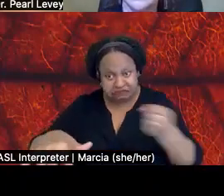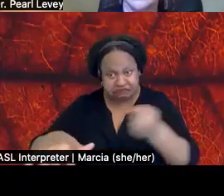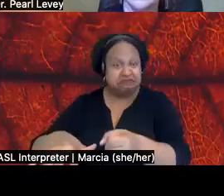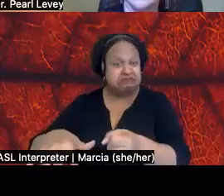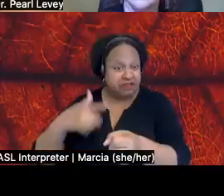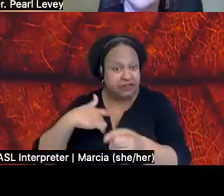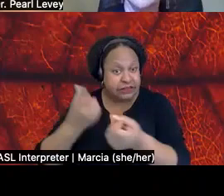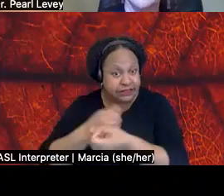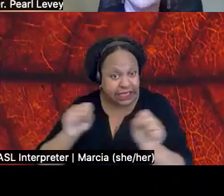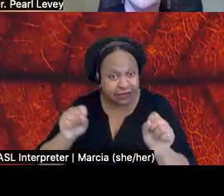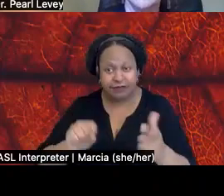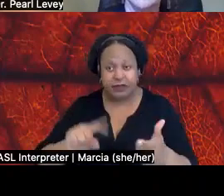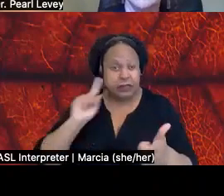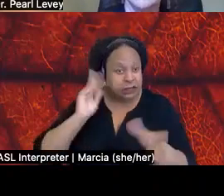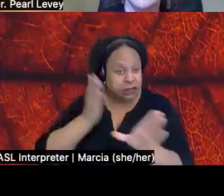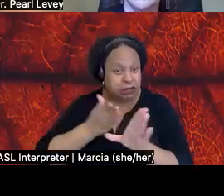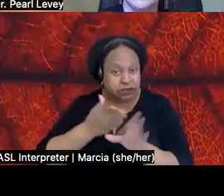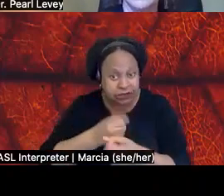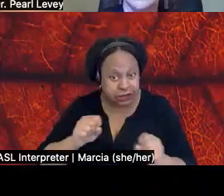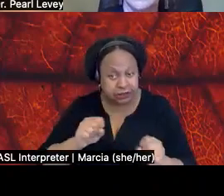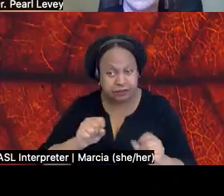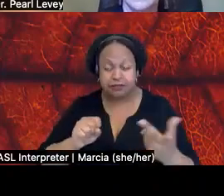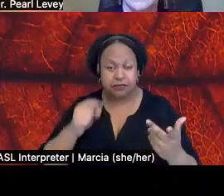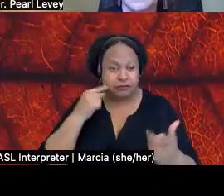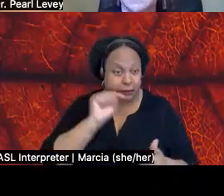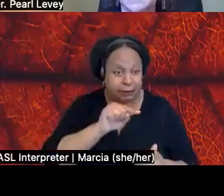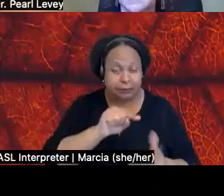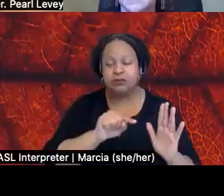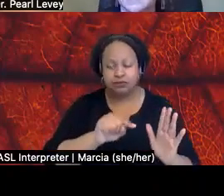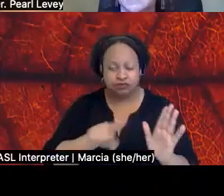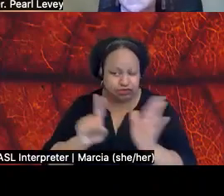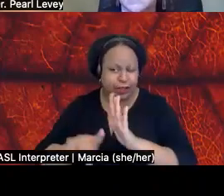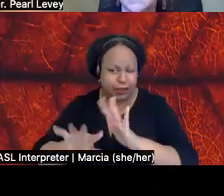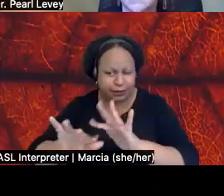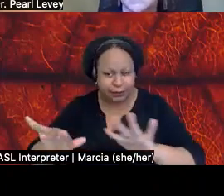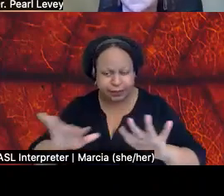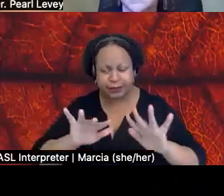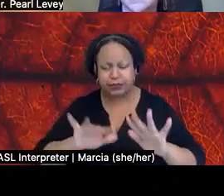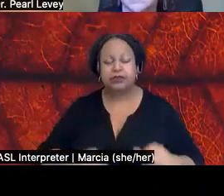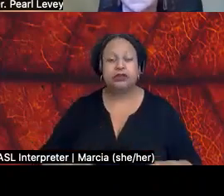And part of the, part of the other support for moving the learner to